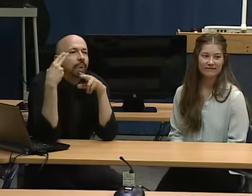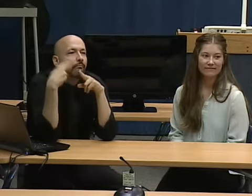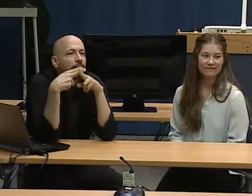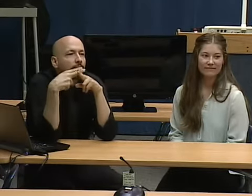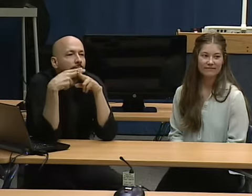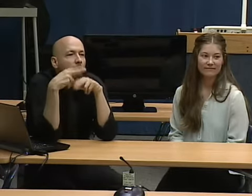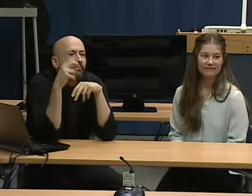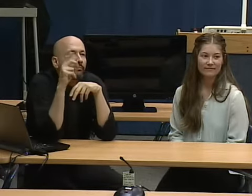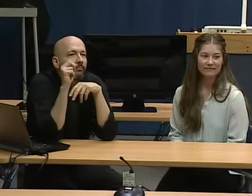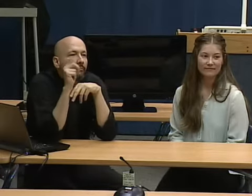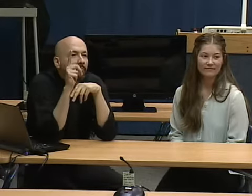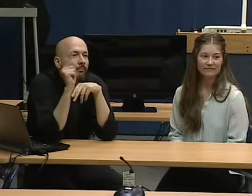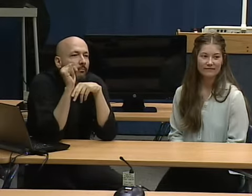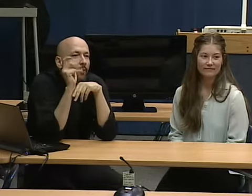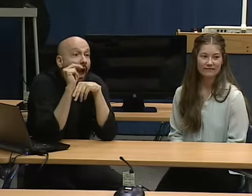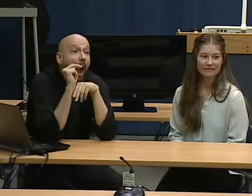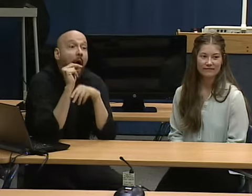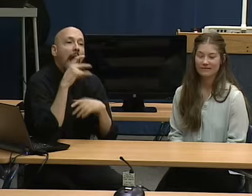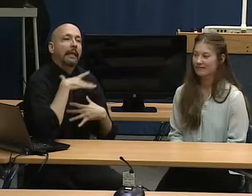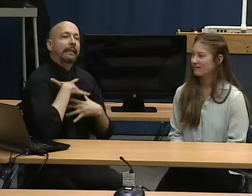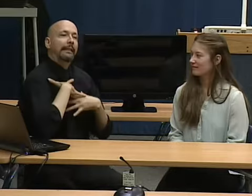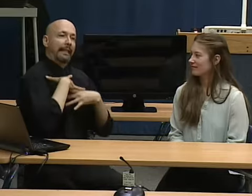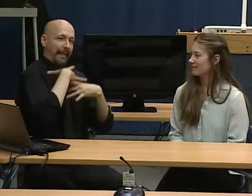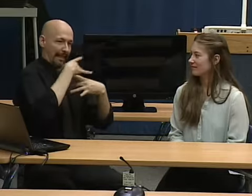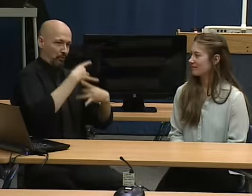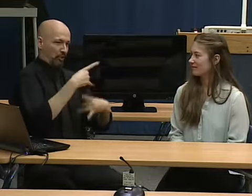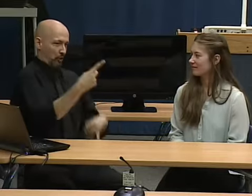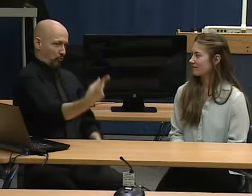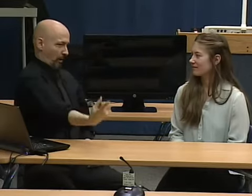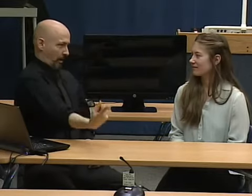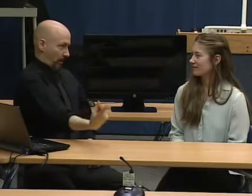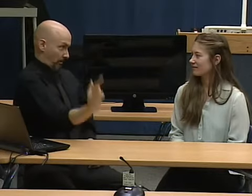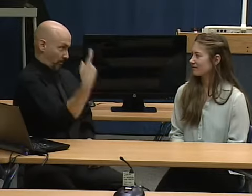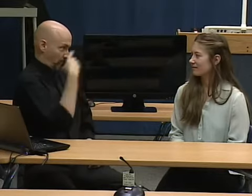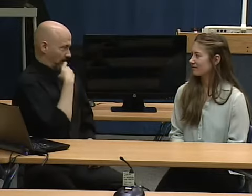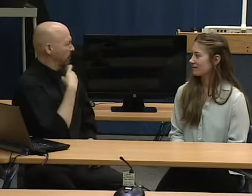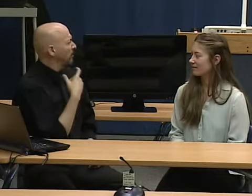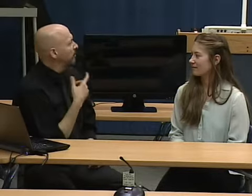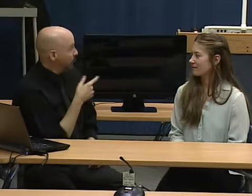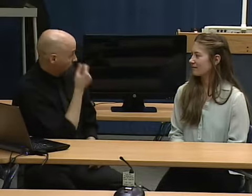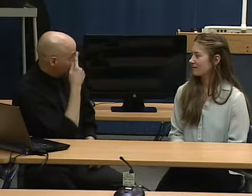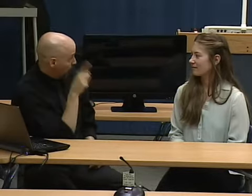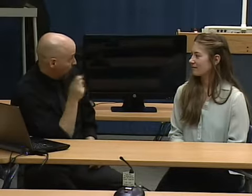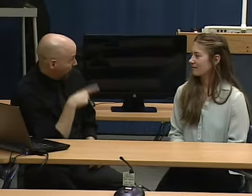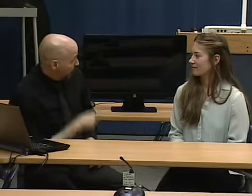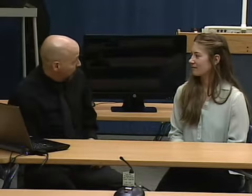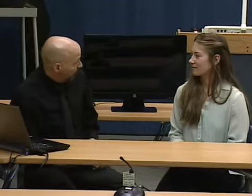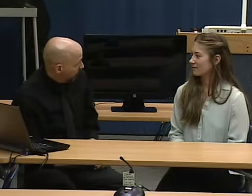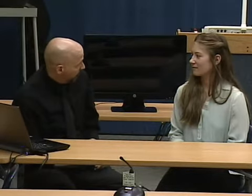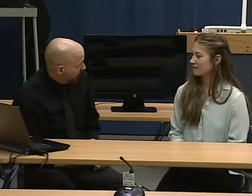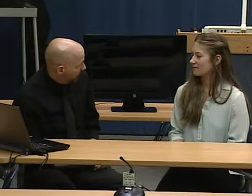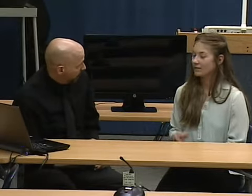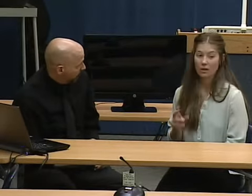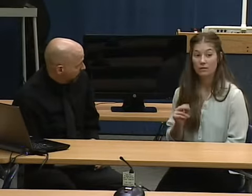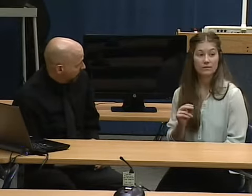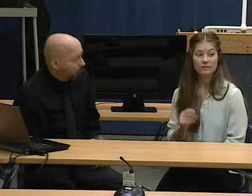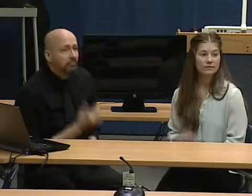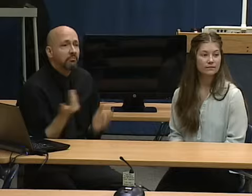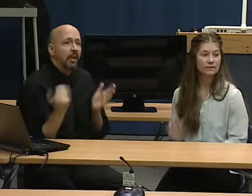"...called hold D-E-L-E-T-I-O-N?" Ah, interesting what she asked me. Did you understand her? No.